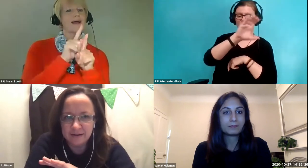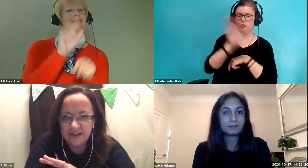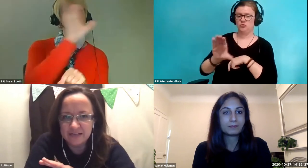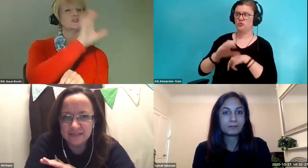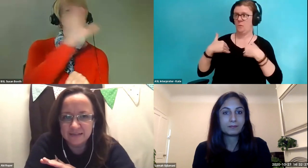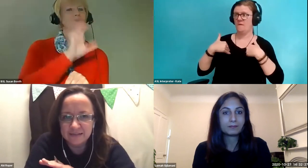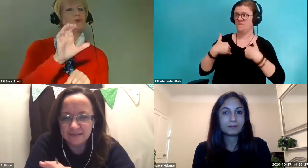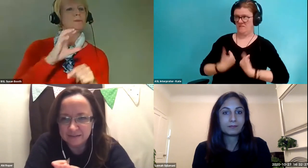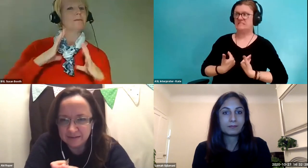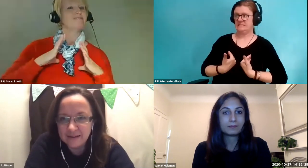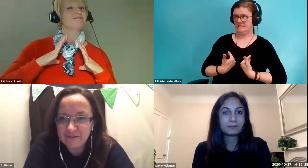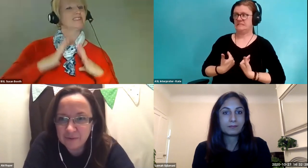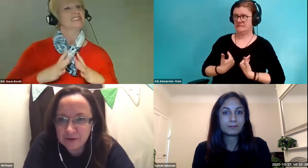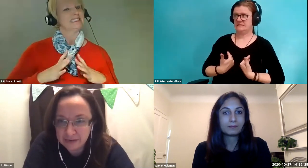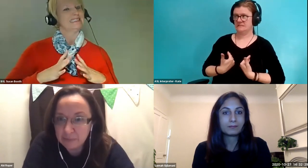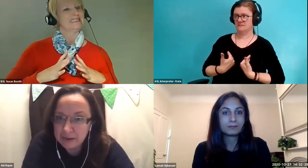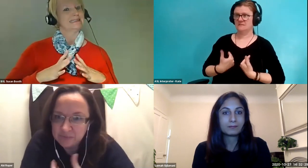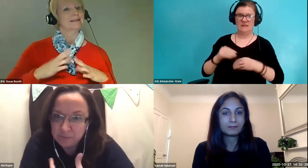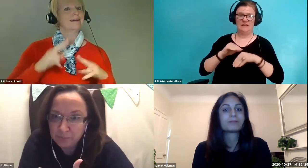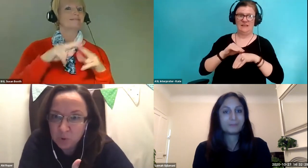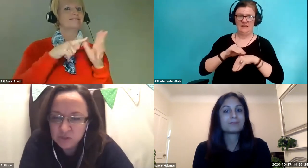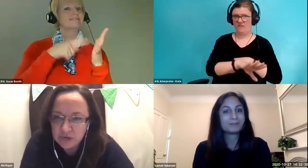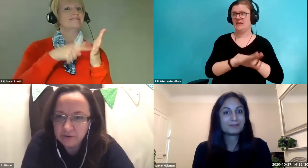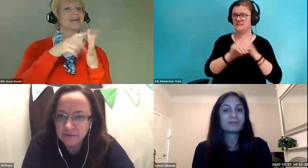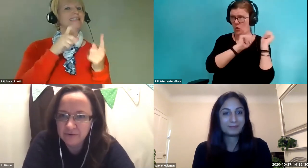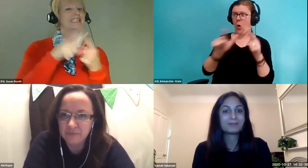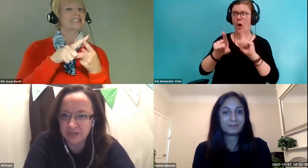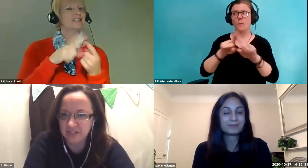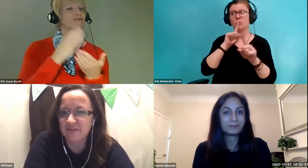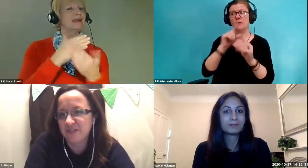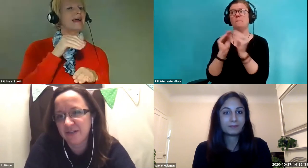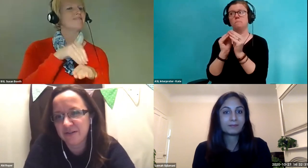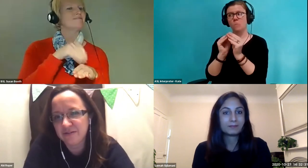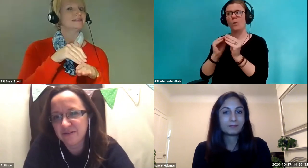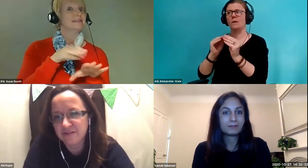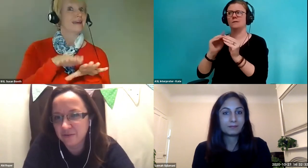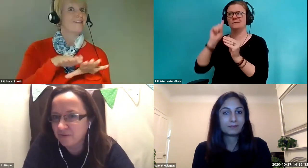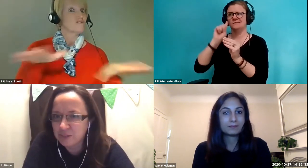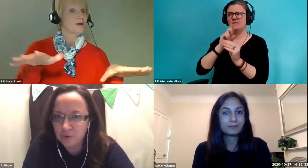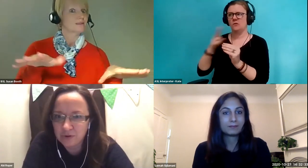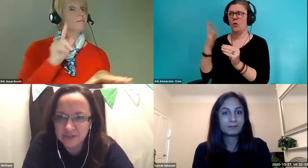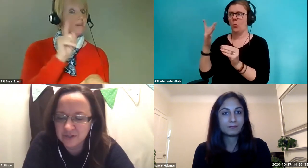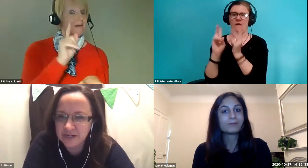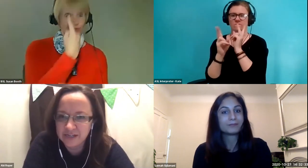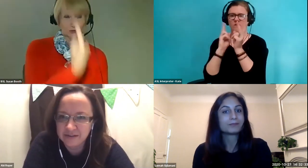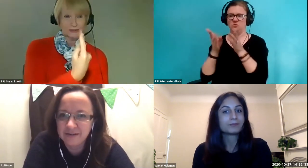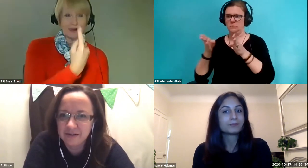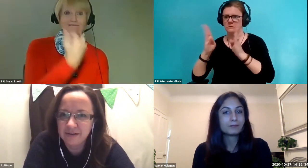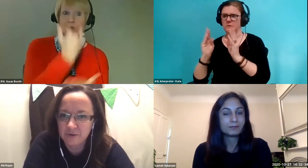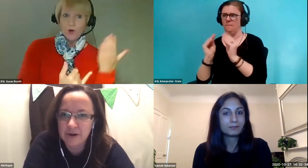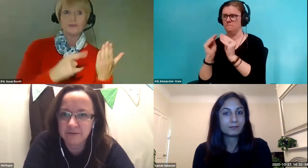affects everyone and perhaps more so because you have to use your visual concentration throughout